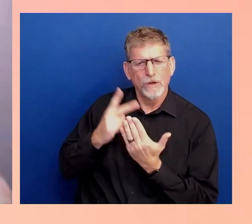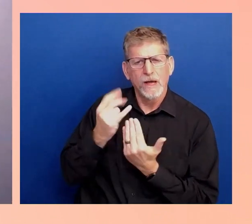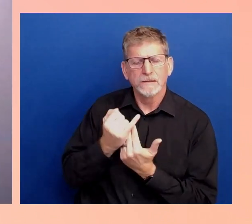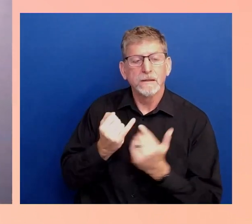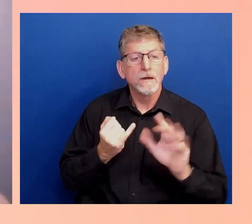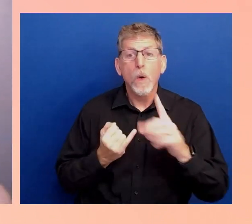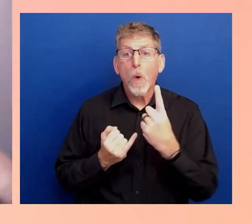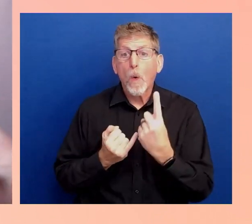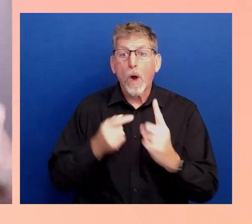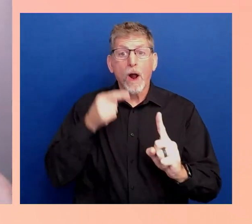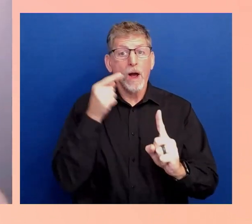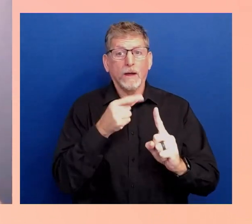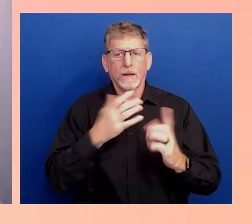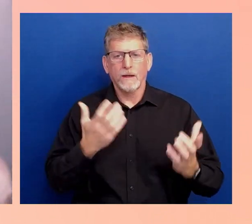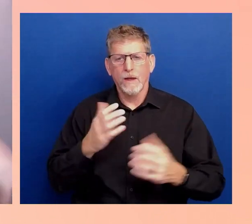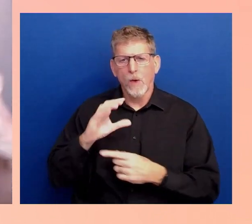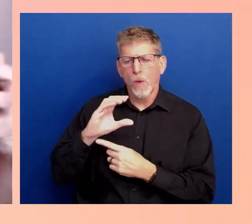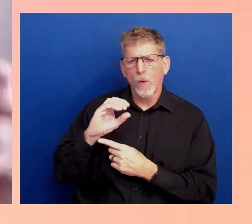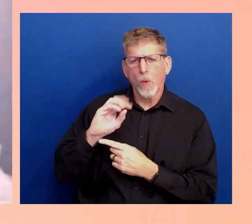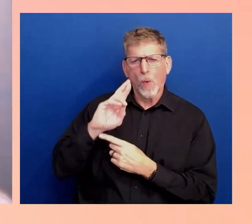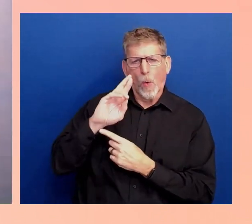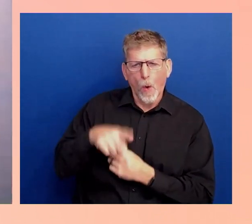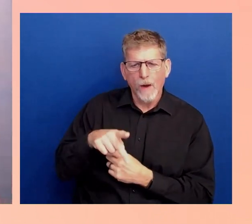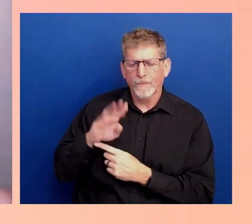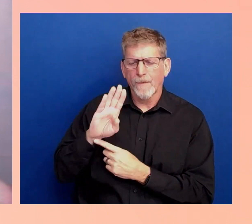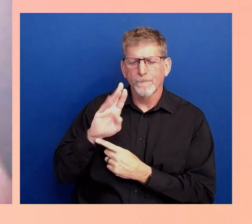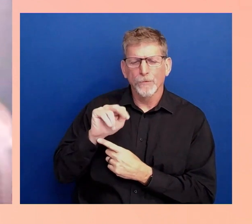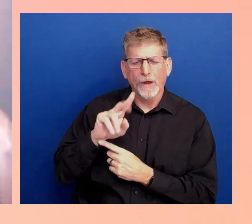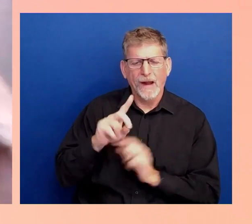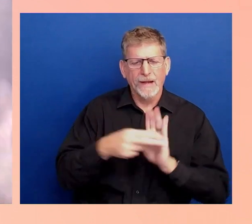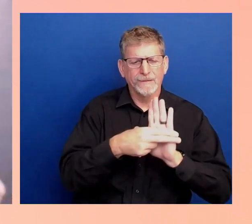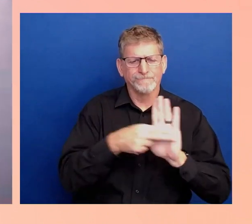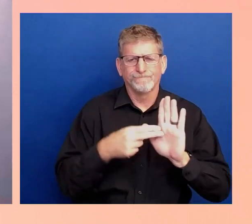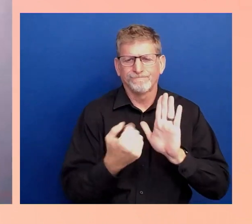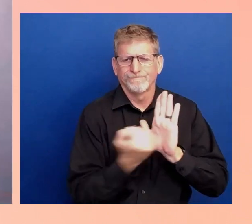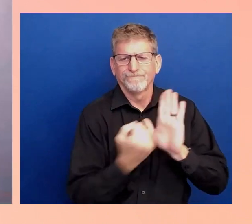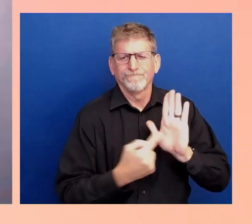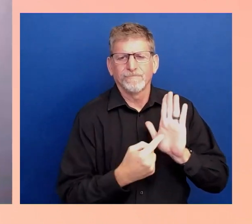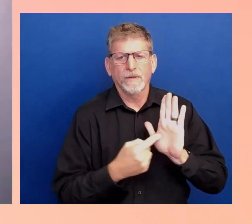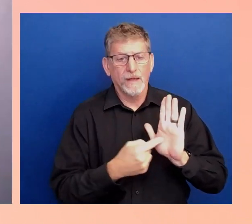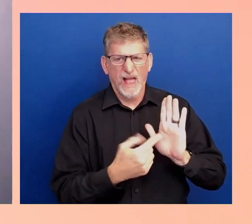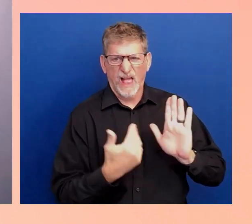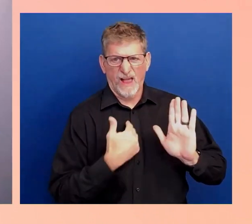are valuing my body as a labor force.